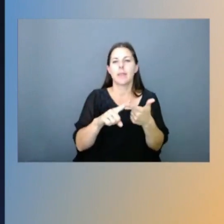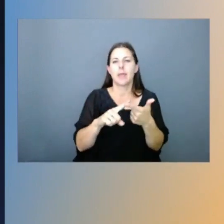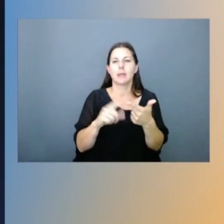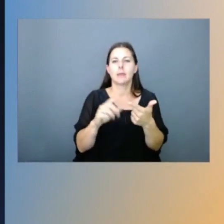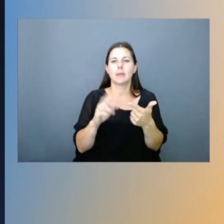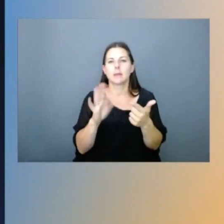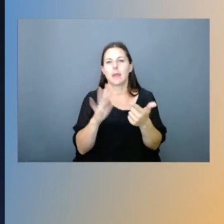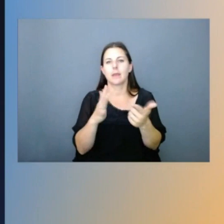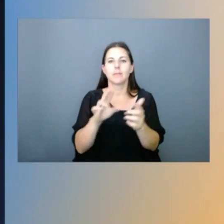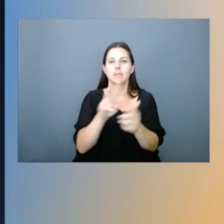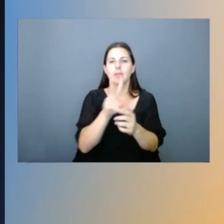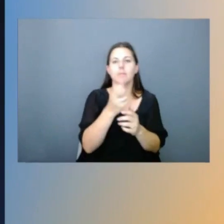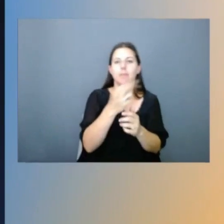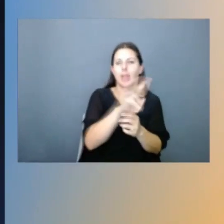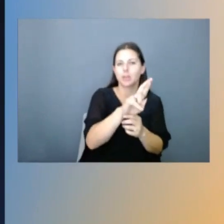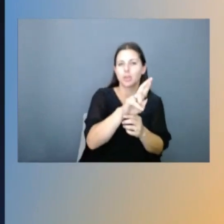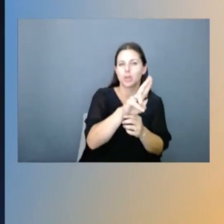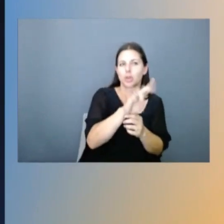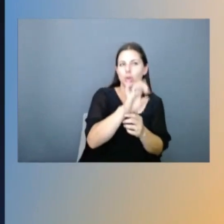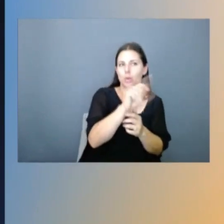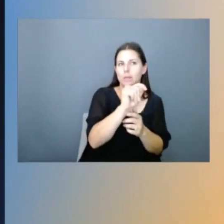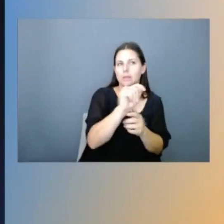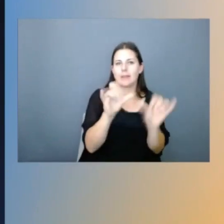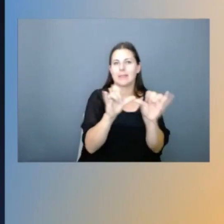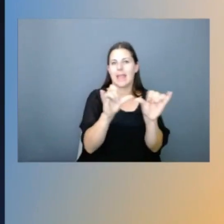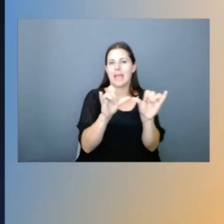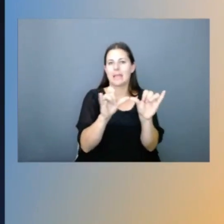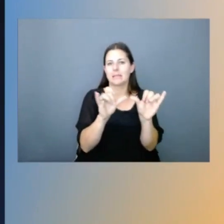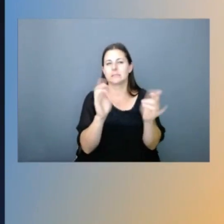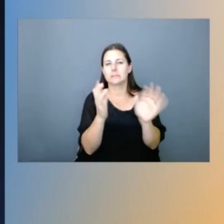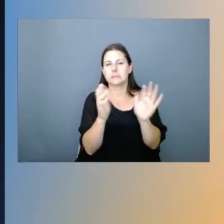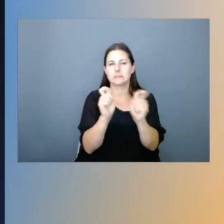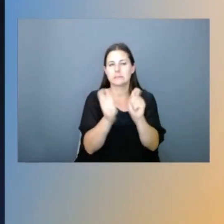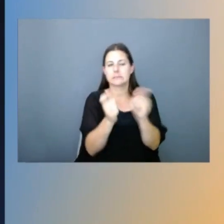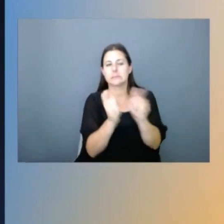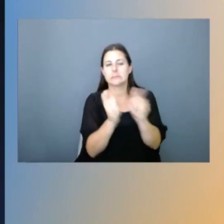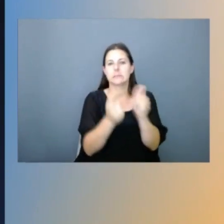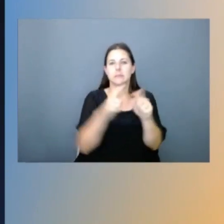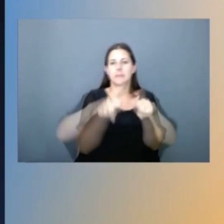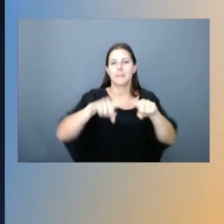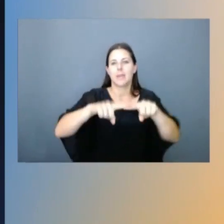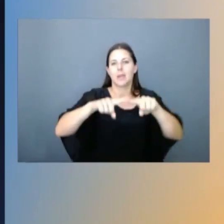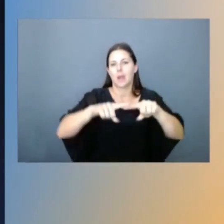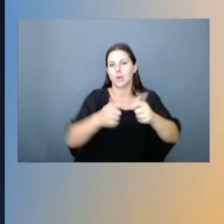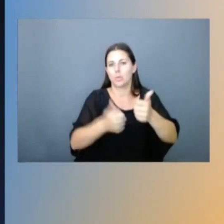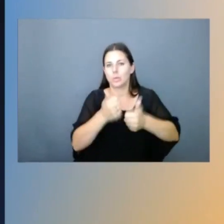or their size depending on which instructions that we are using for vector operations.